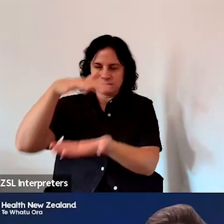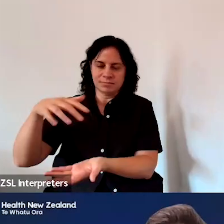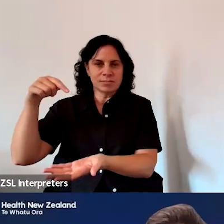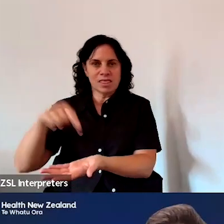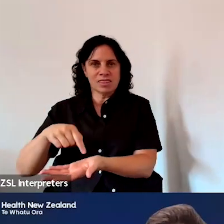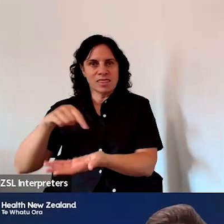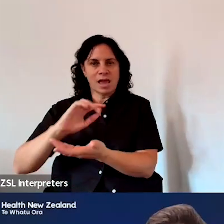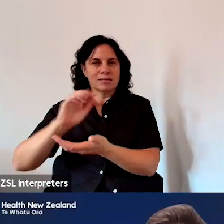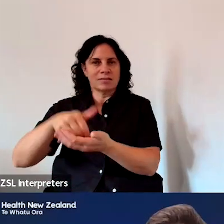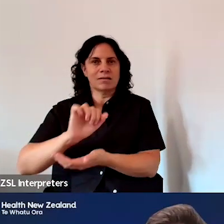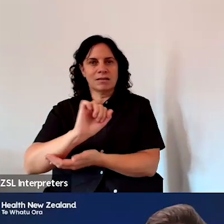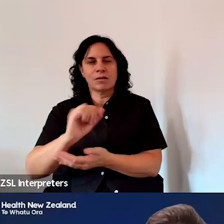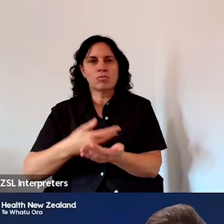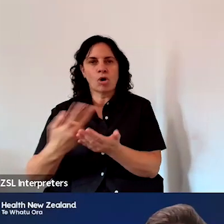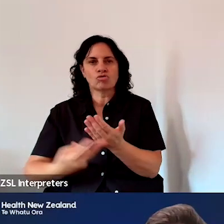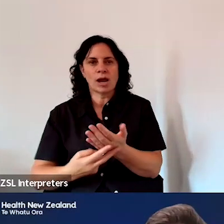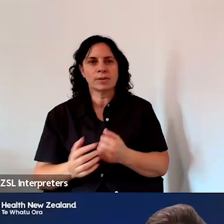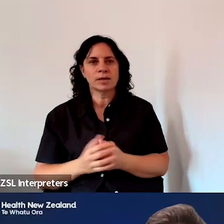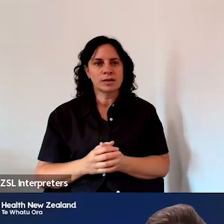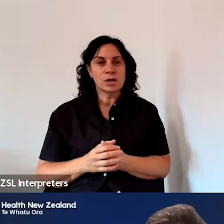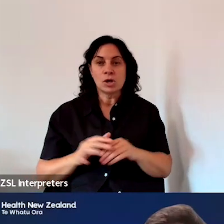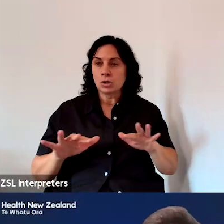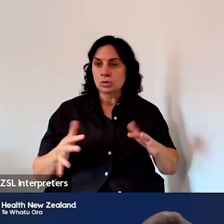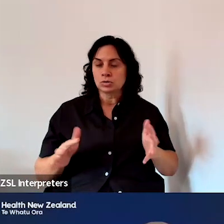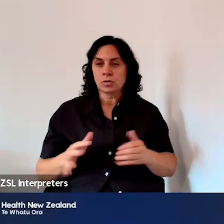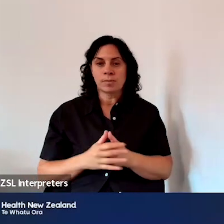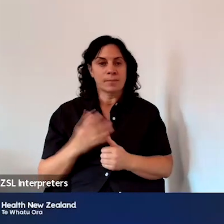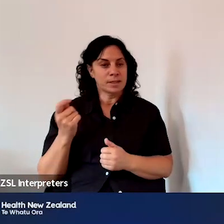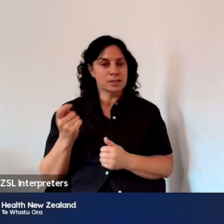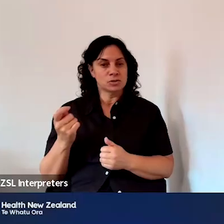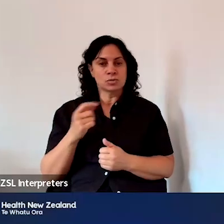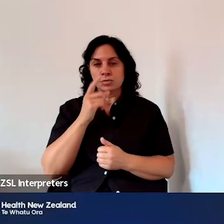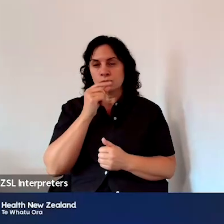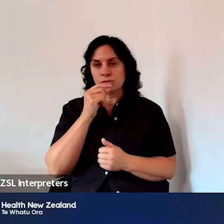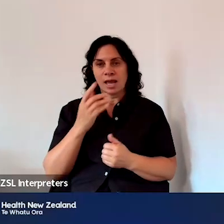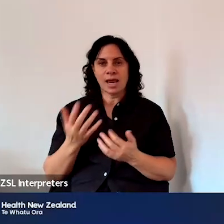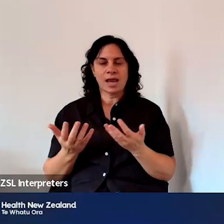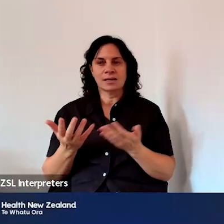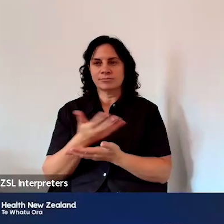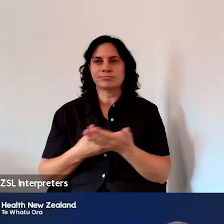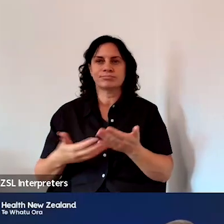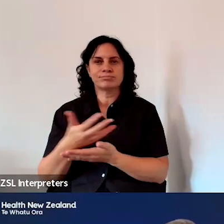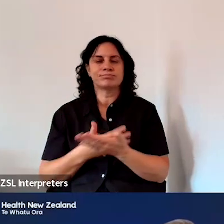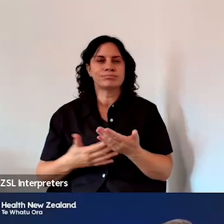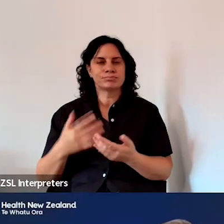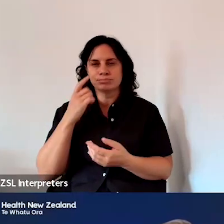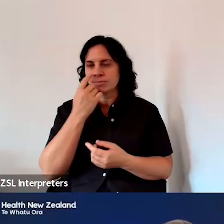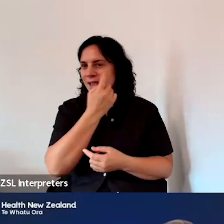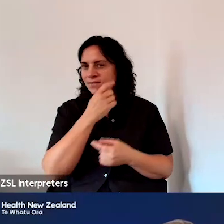So we might, might pick up a little bit more soon about that sort of evidence to policy or programing